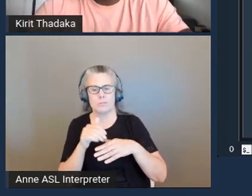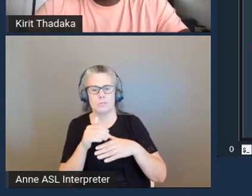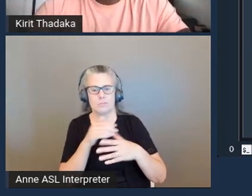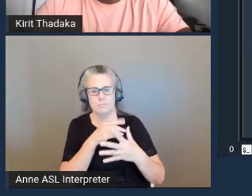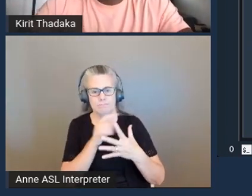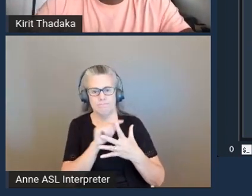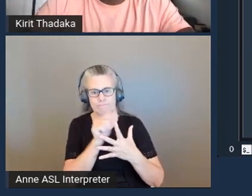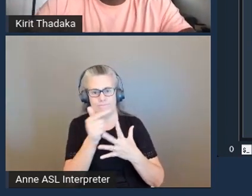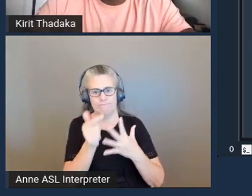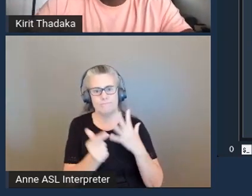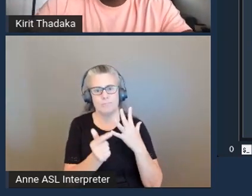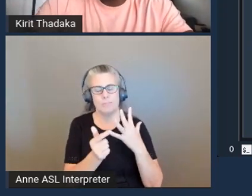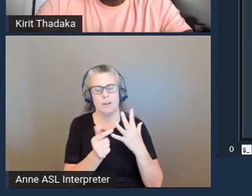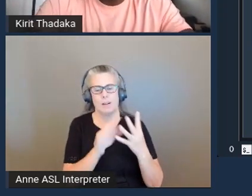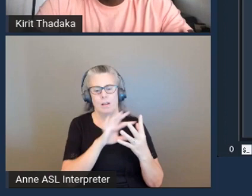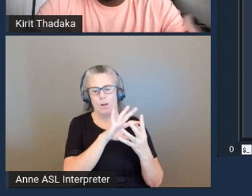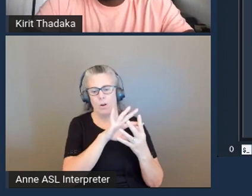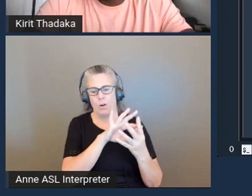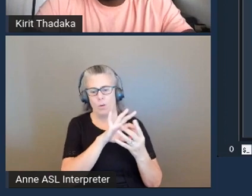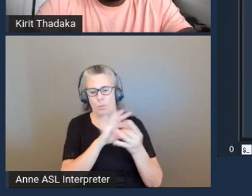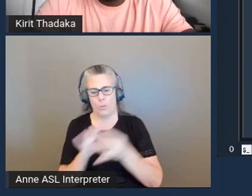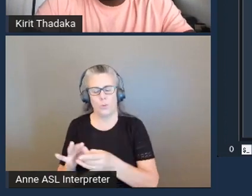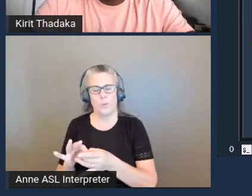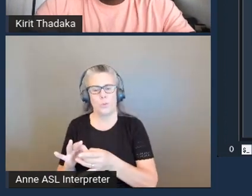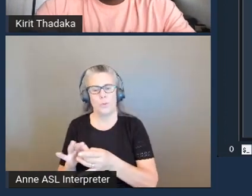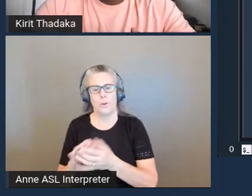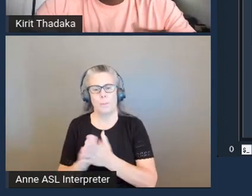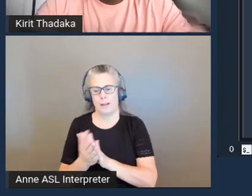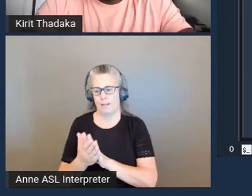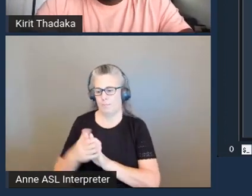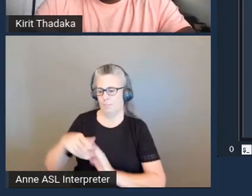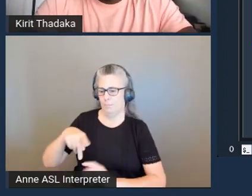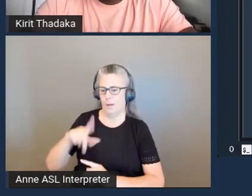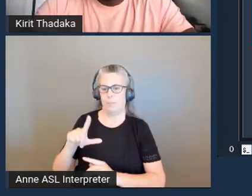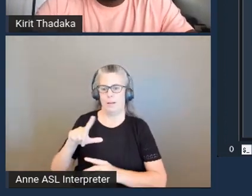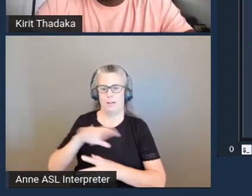and form my SageMaker Pipeline. And when I'm ready, I can create the pipeline